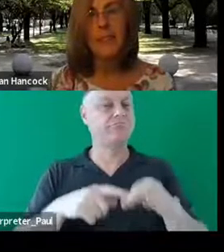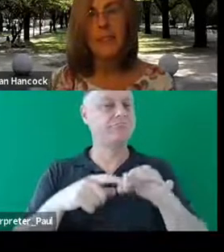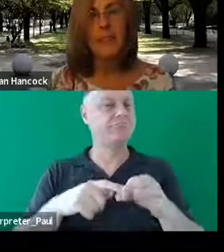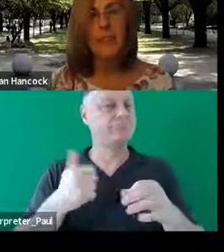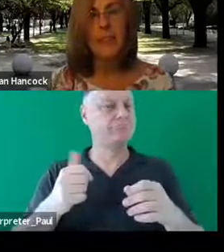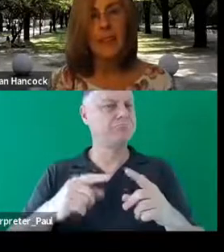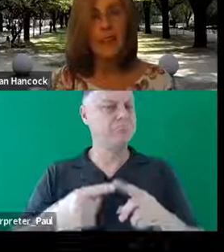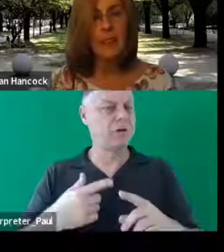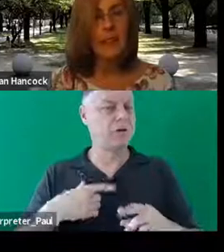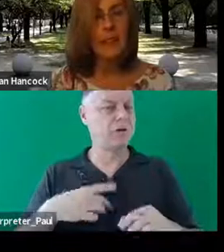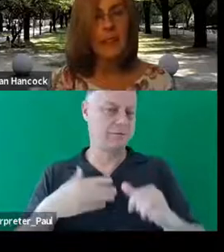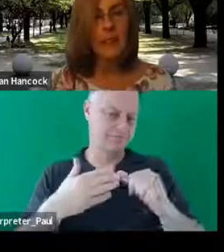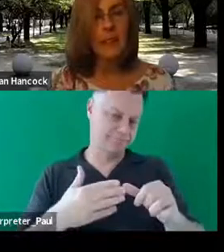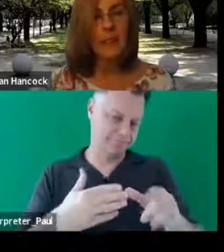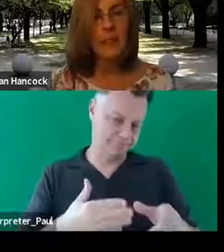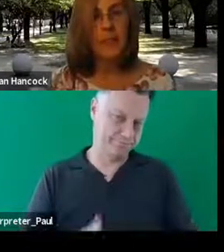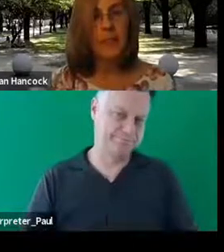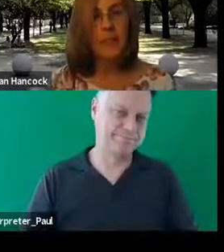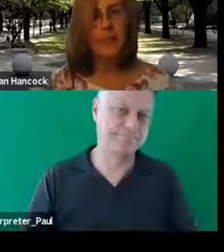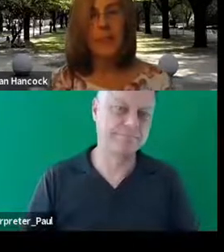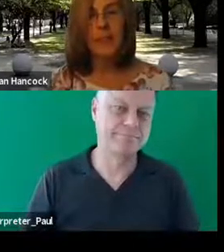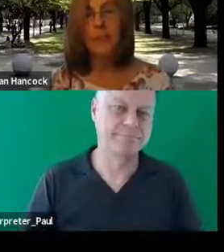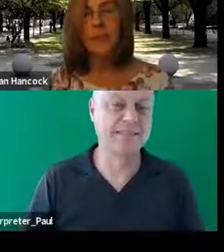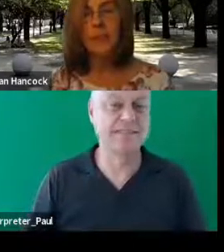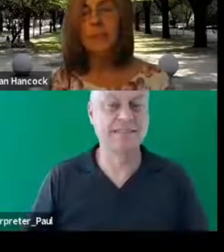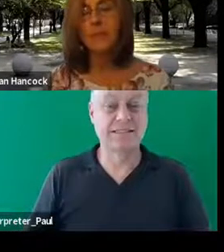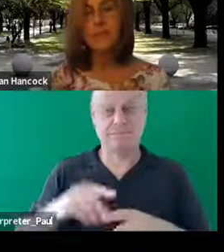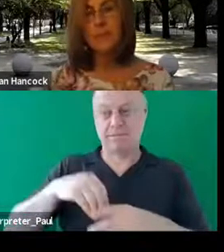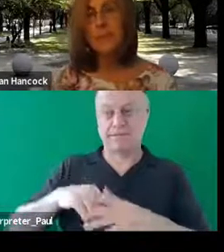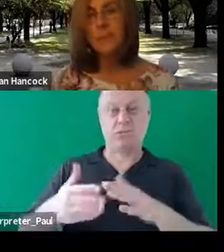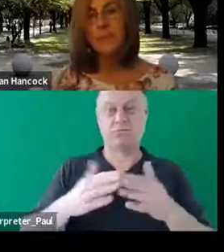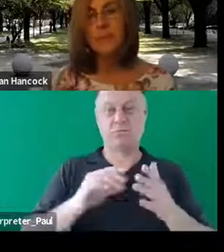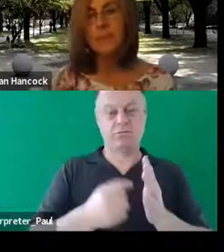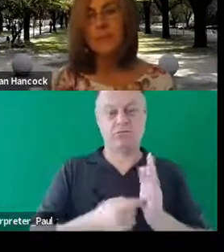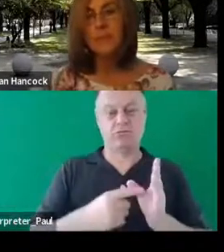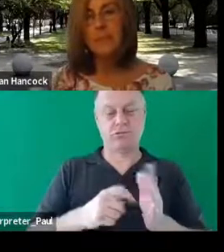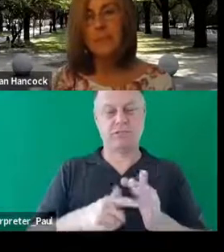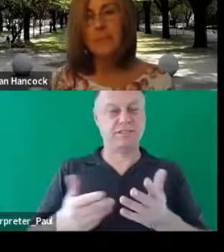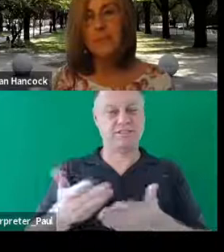and one that’s often raised in our community of practice. Liz firstly says, “This is really great